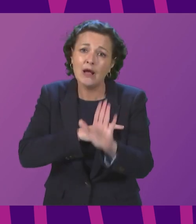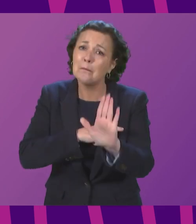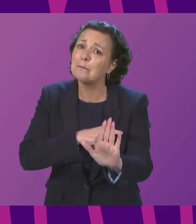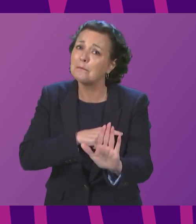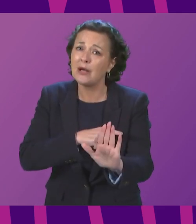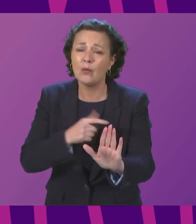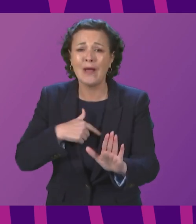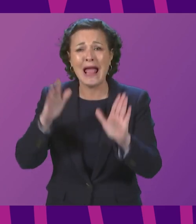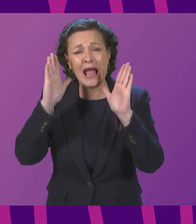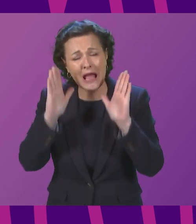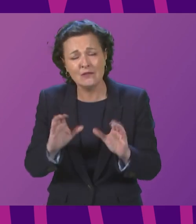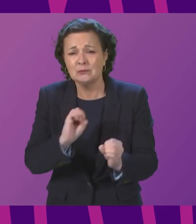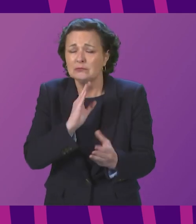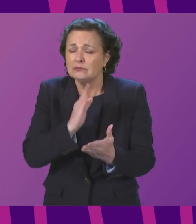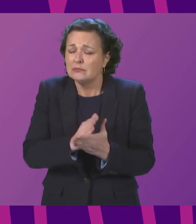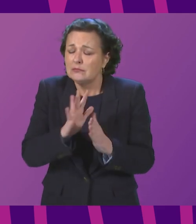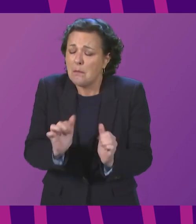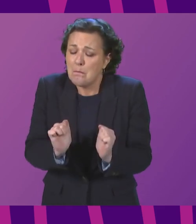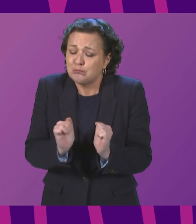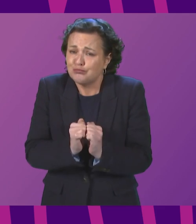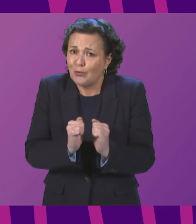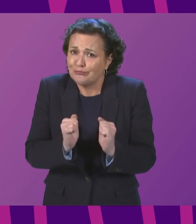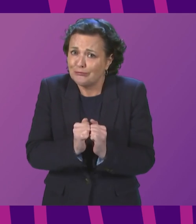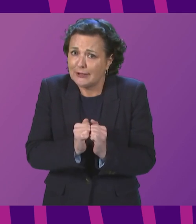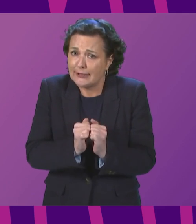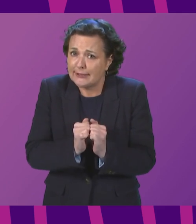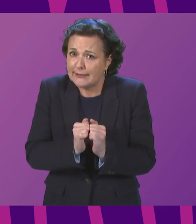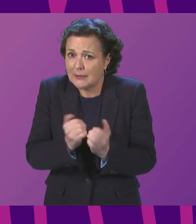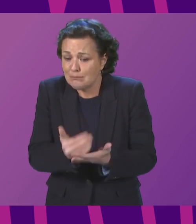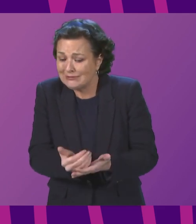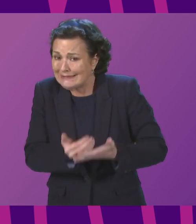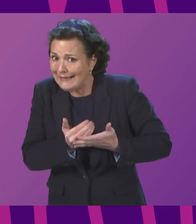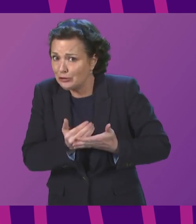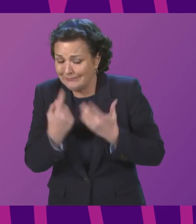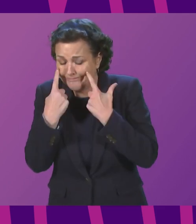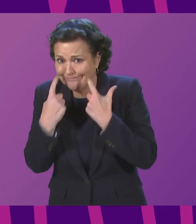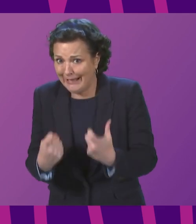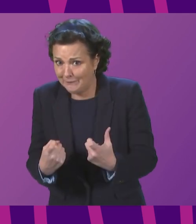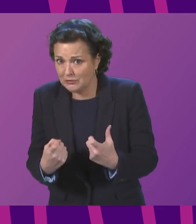that we are taking appropriate precautions. We are seeing an increasing number of outbreaks